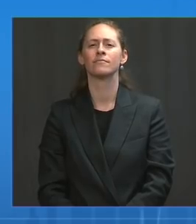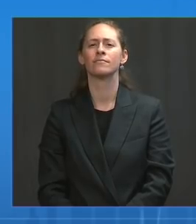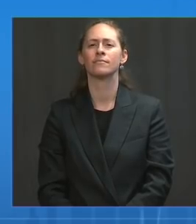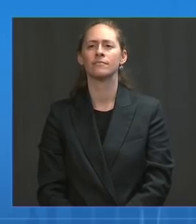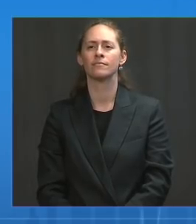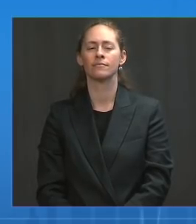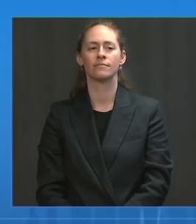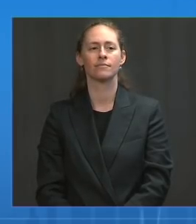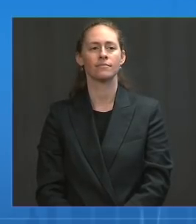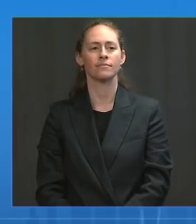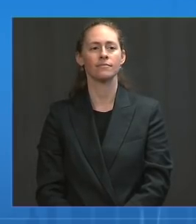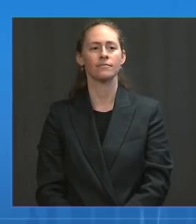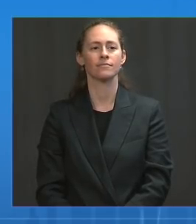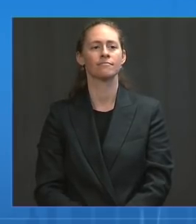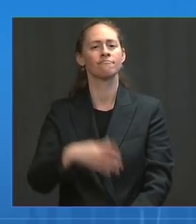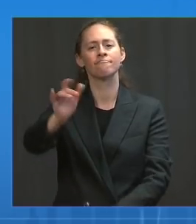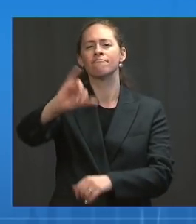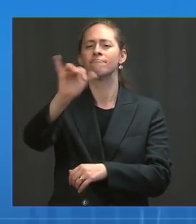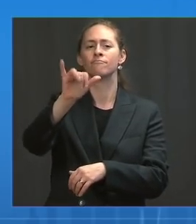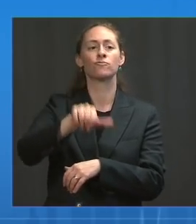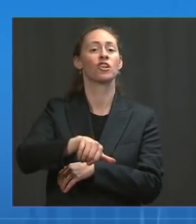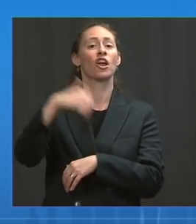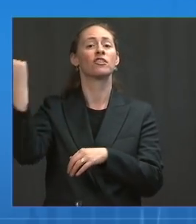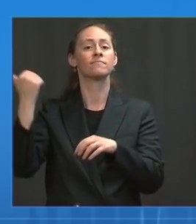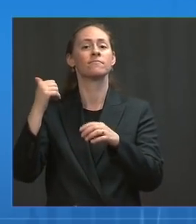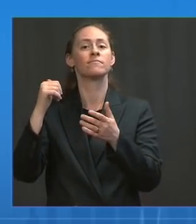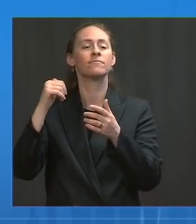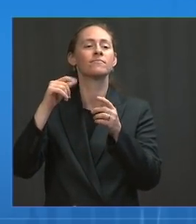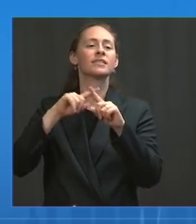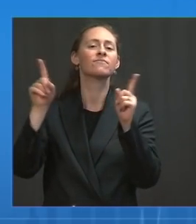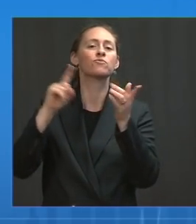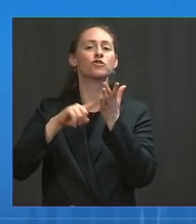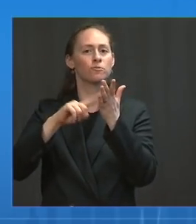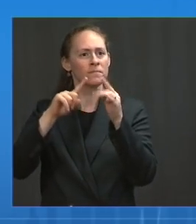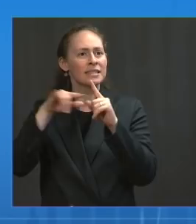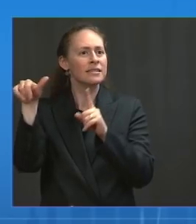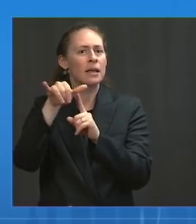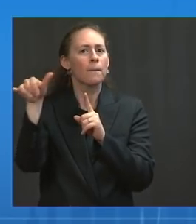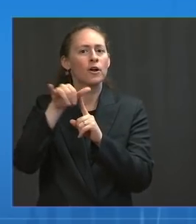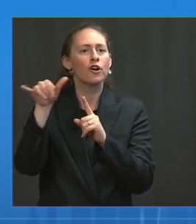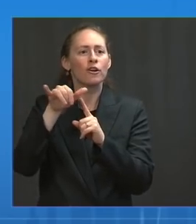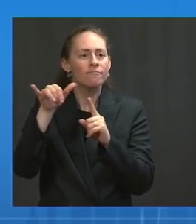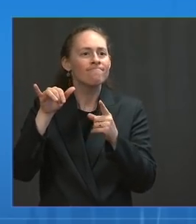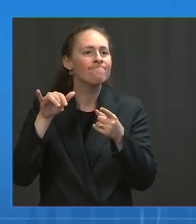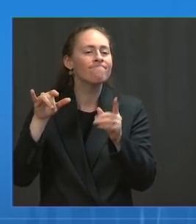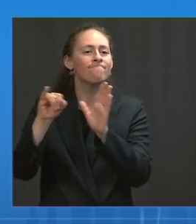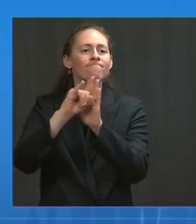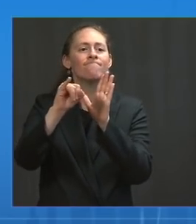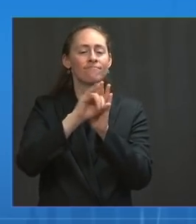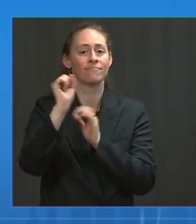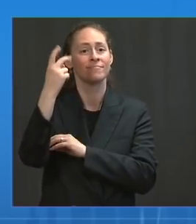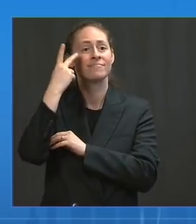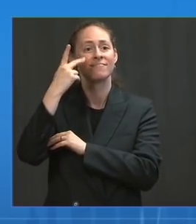when you look at the durability of the humeral cellular immunity using the J&J vaccine, again,